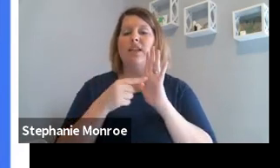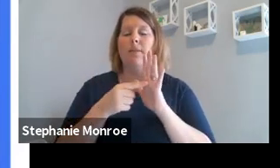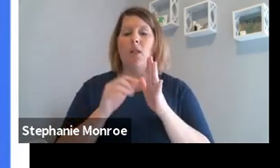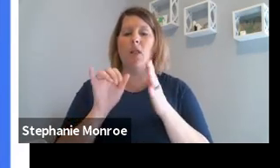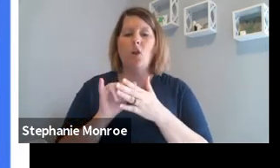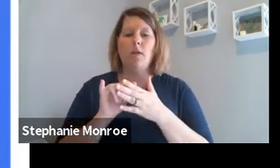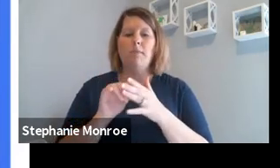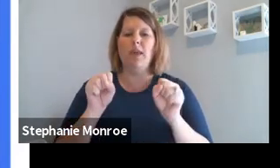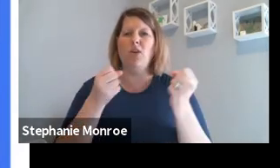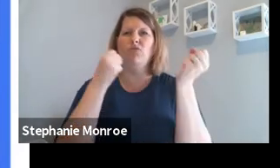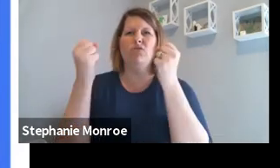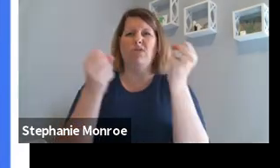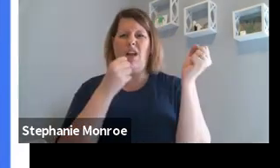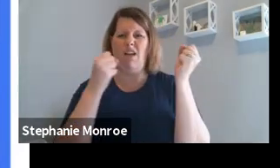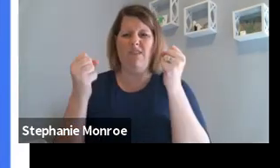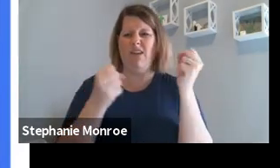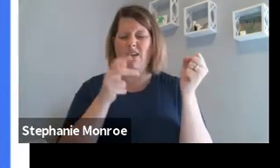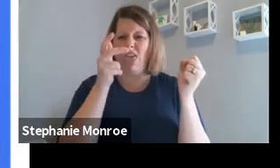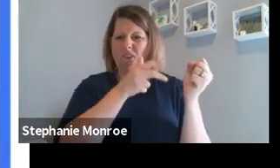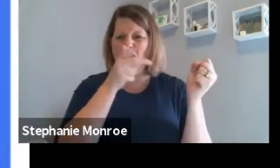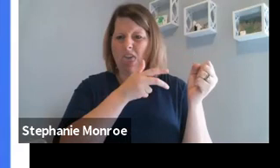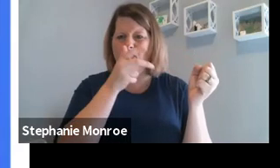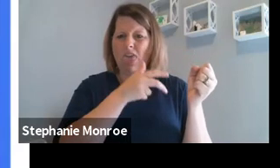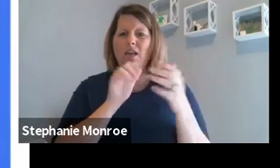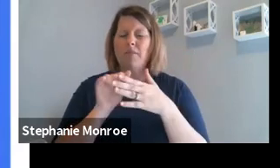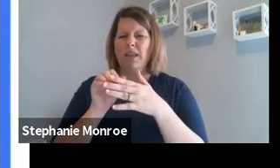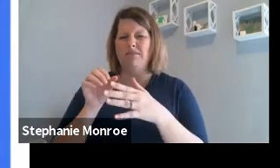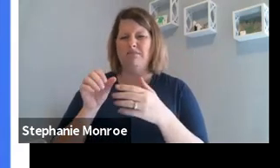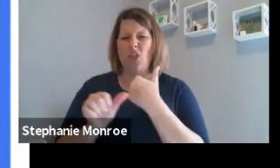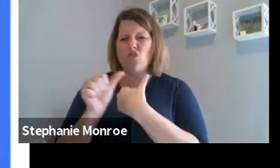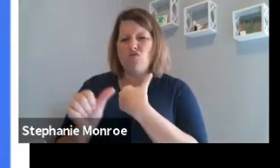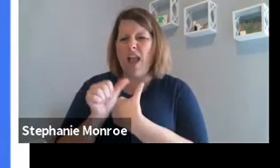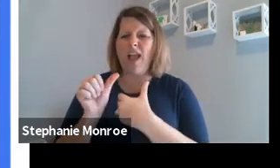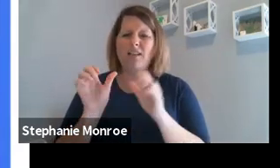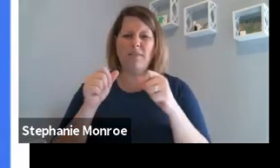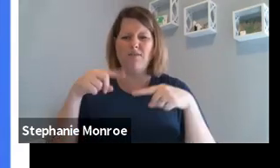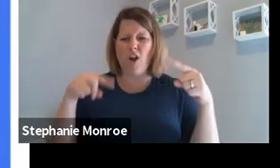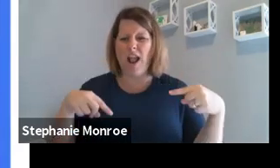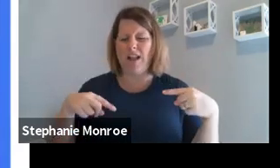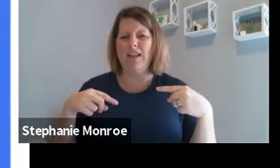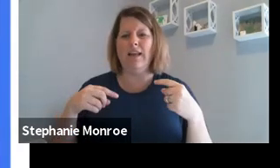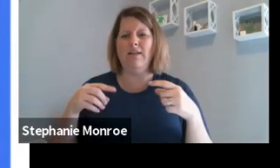reckless driving, it could be threats, it could be a variety of actions, but the important thing is that you